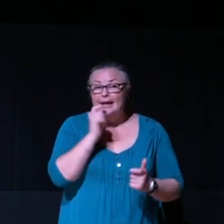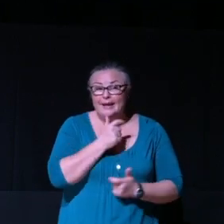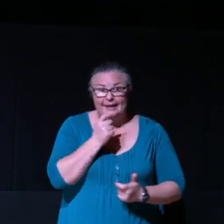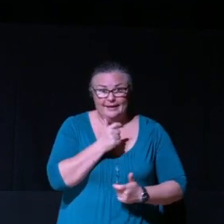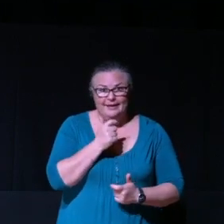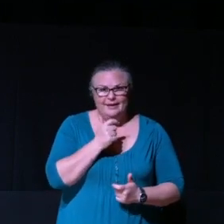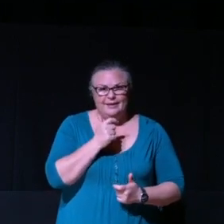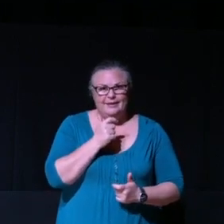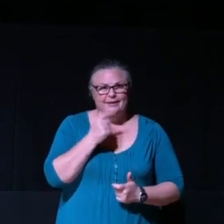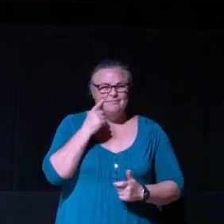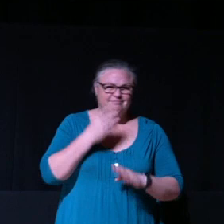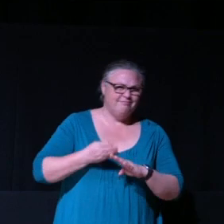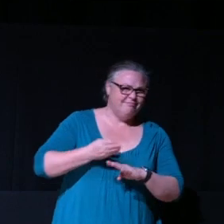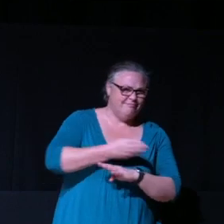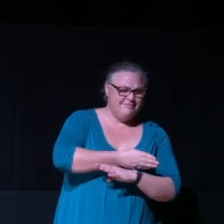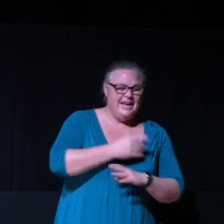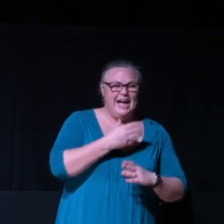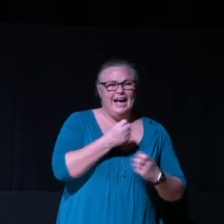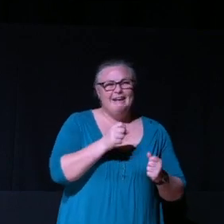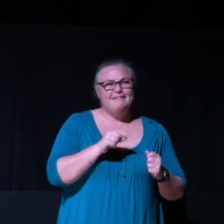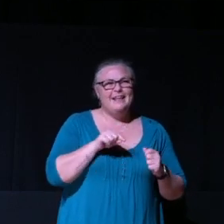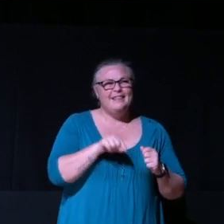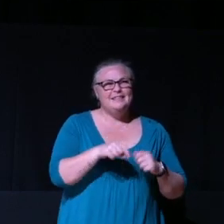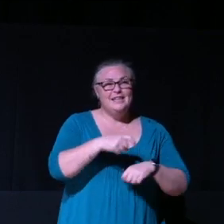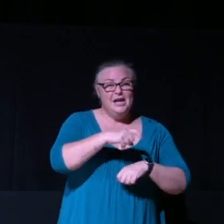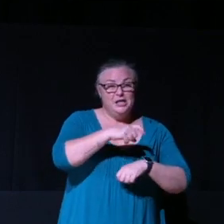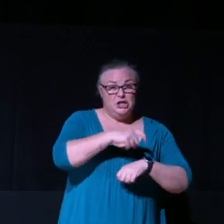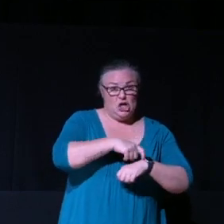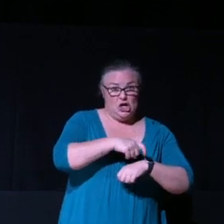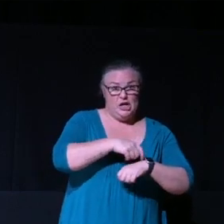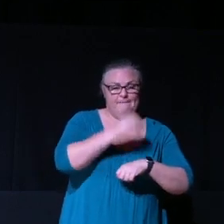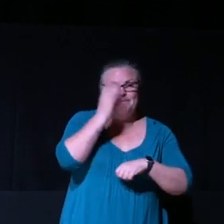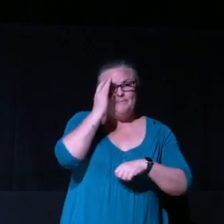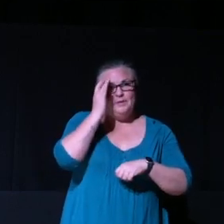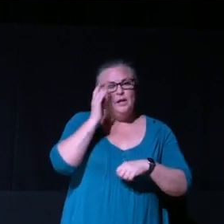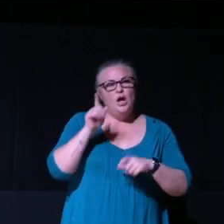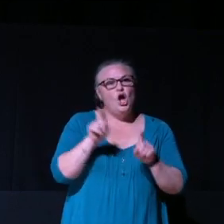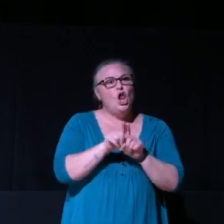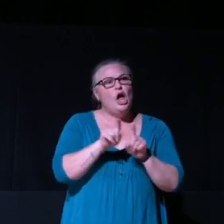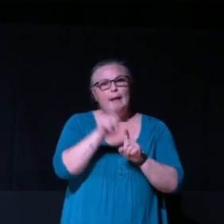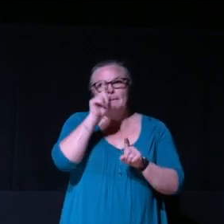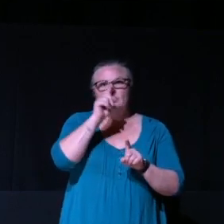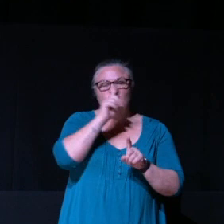on in a way where it's like there was this weird crossover period where like open mics. It comedy was like for a very long time.